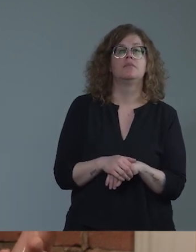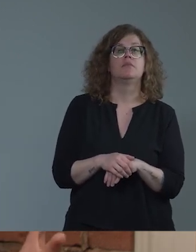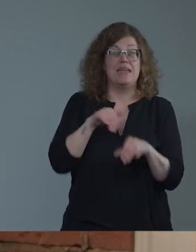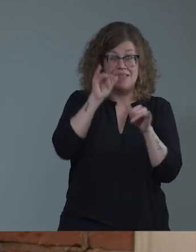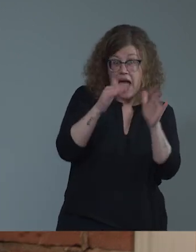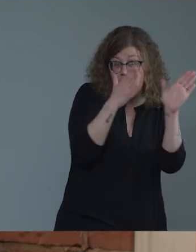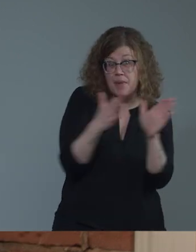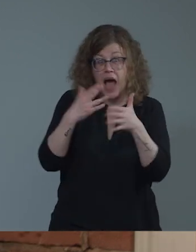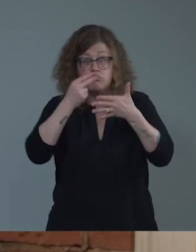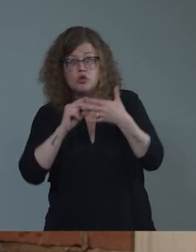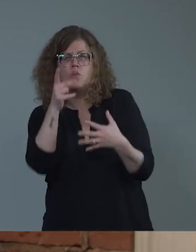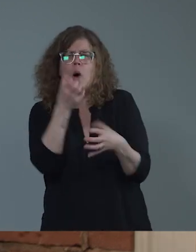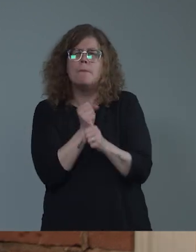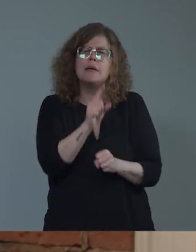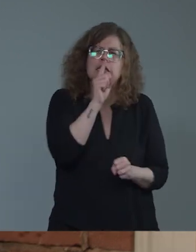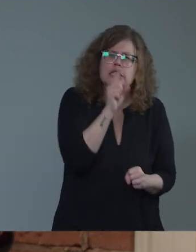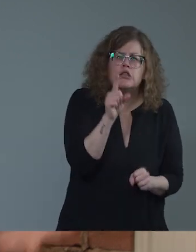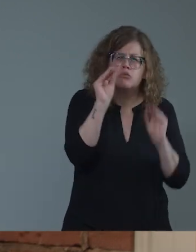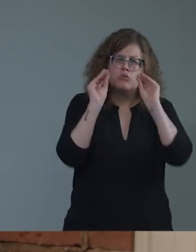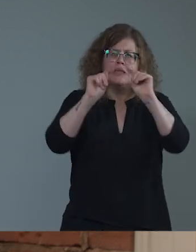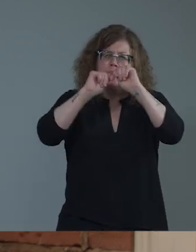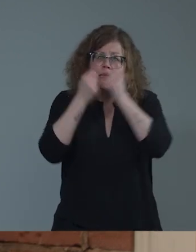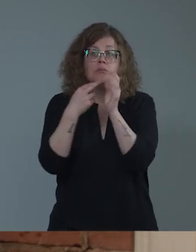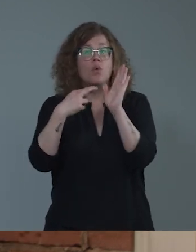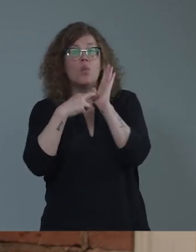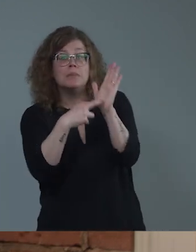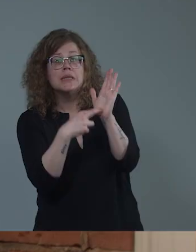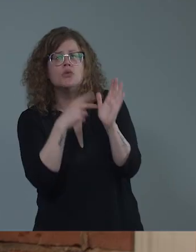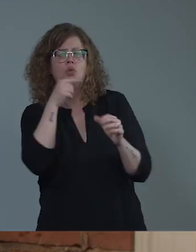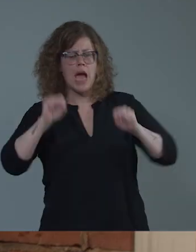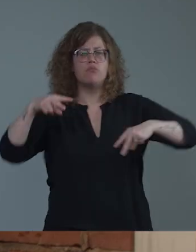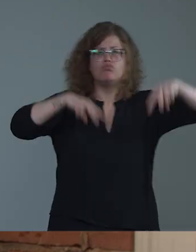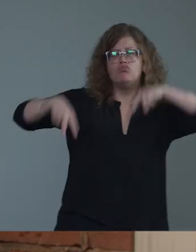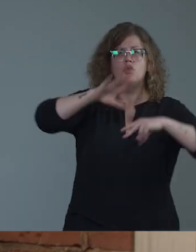what we call your project team. Together, you'll build a project plan that outlines all of the